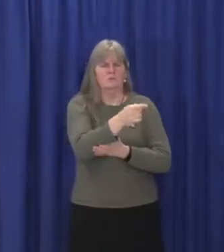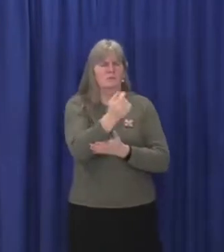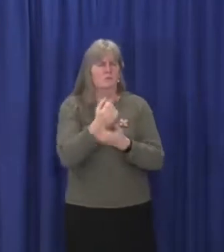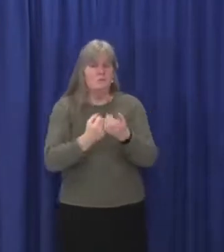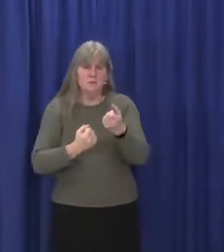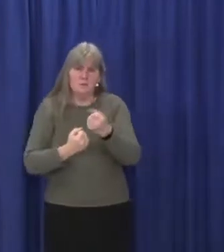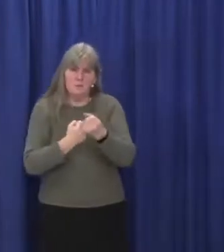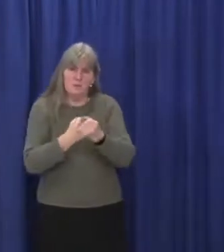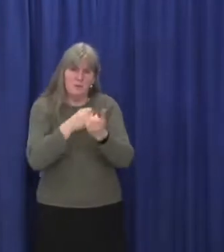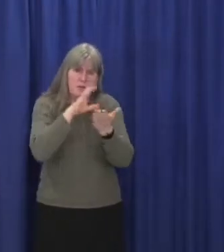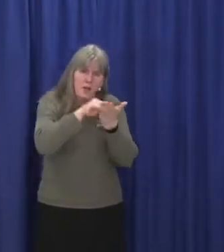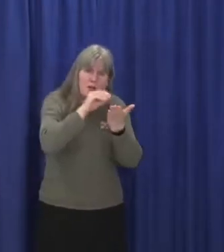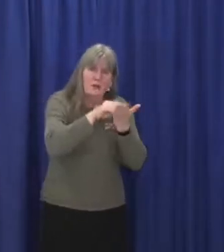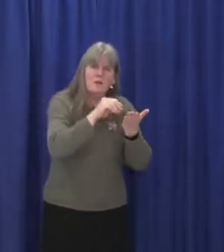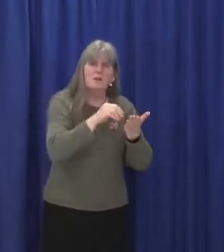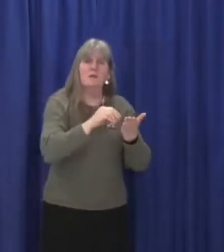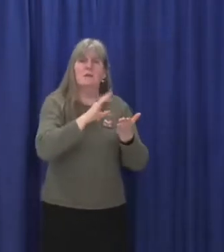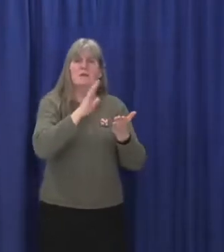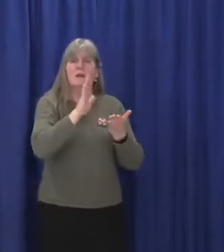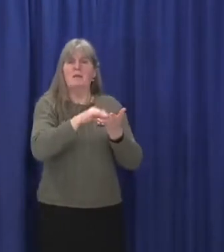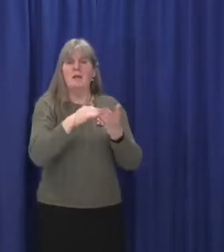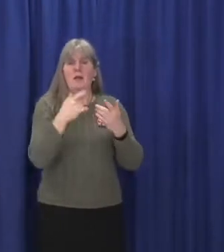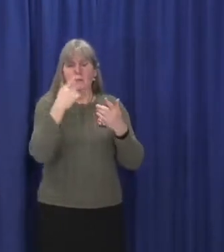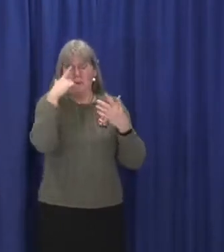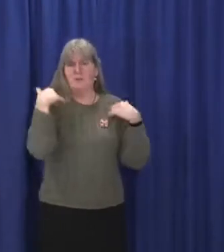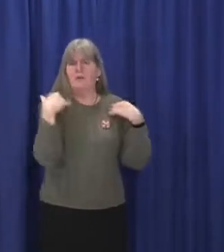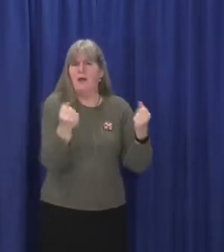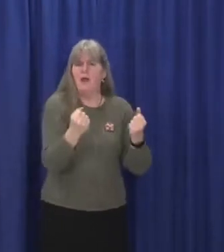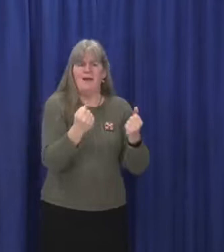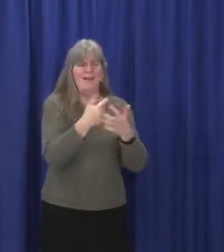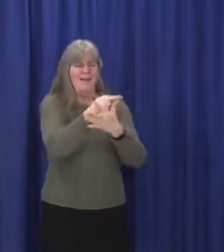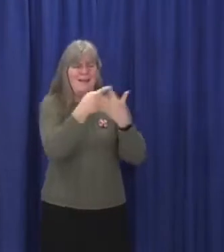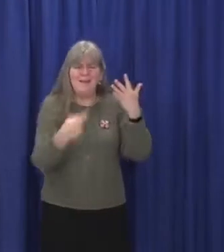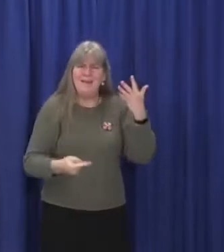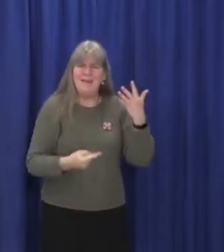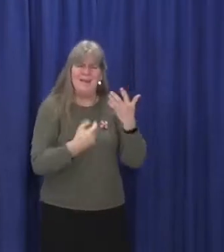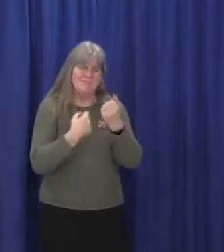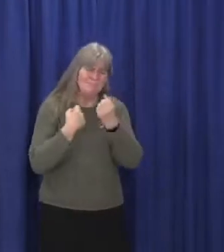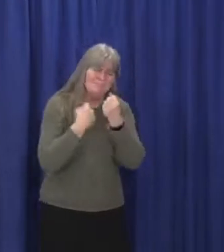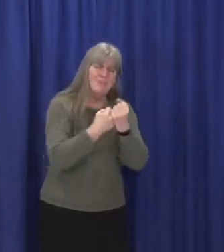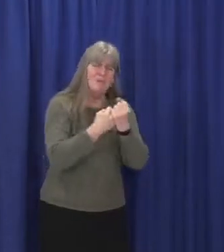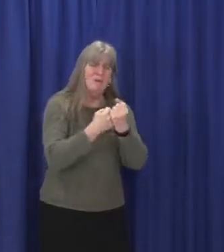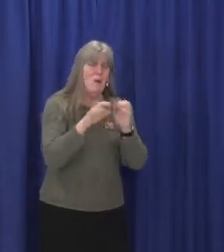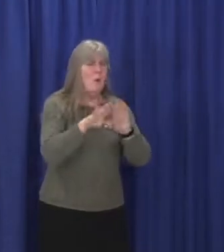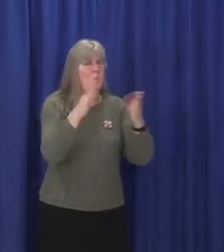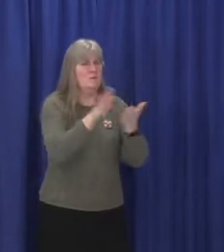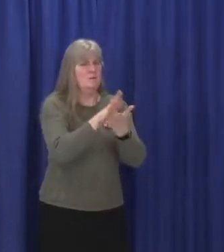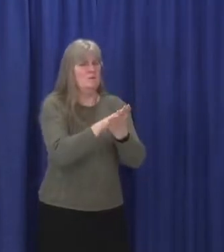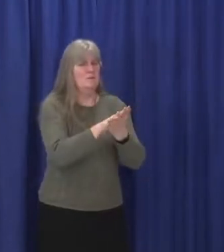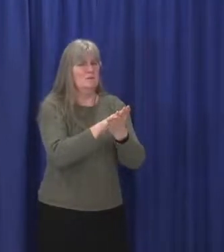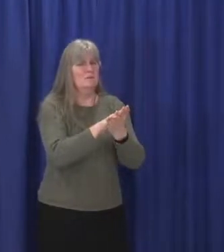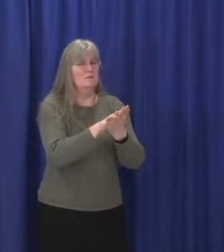and their mental health. Every child matters. I remained focused on